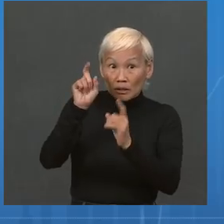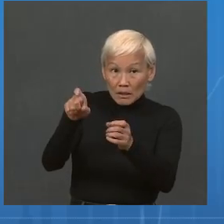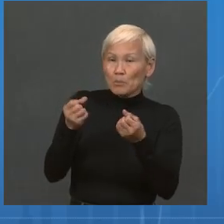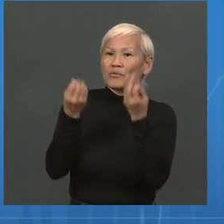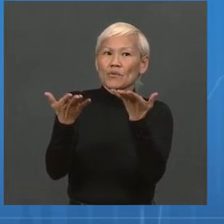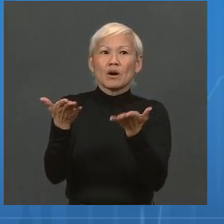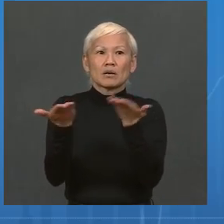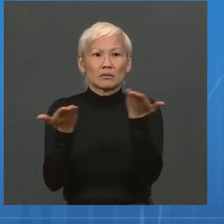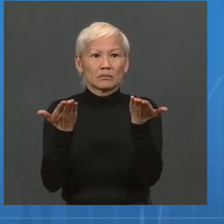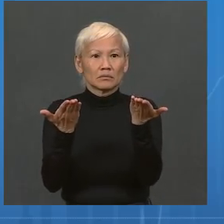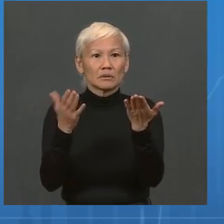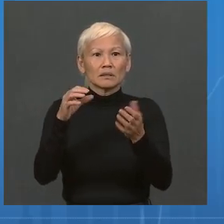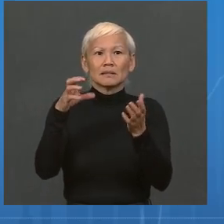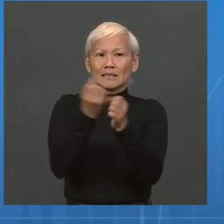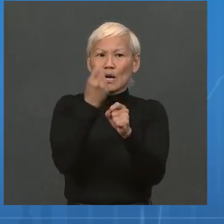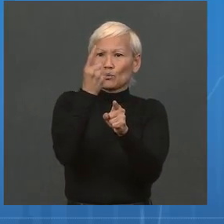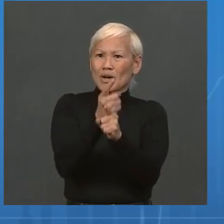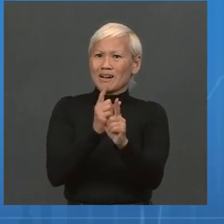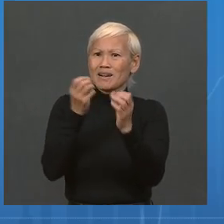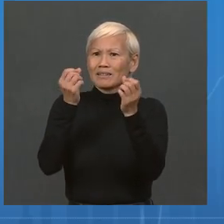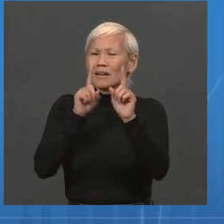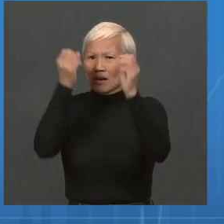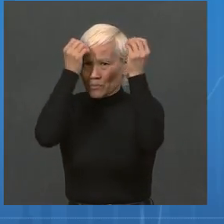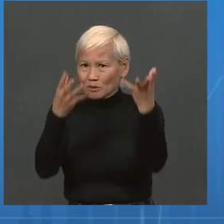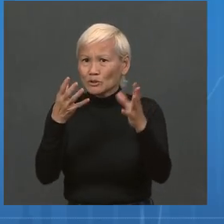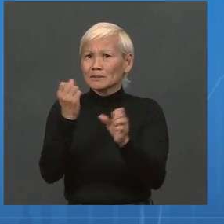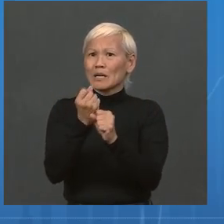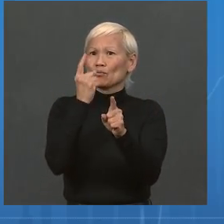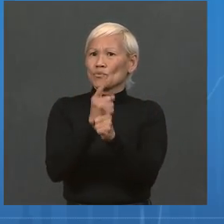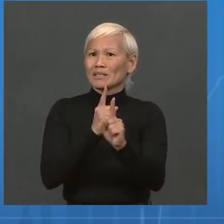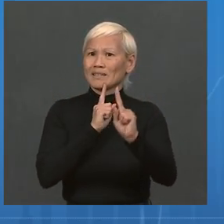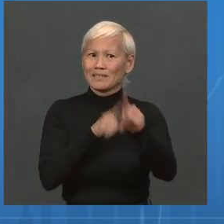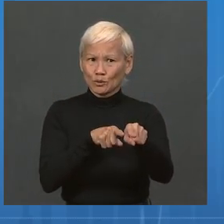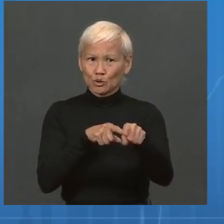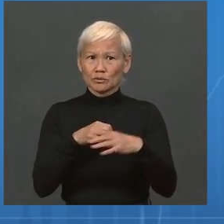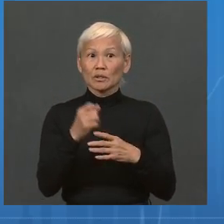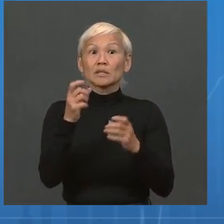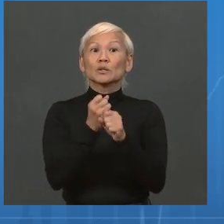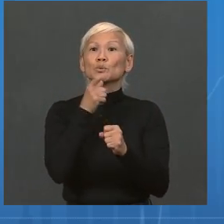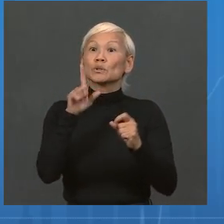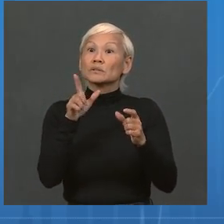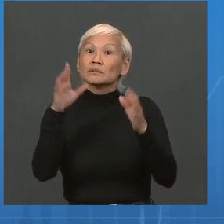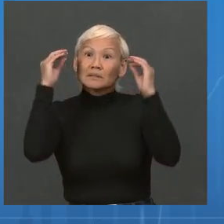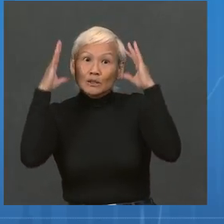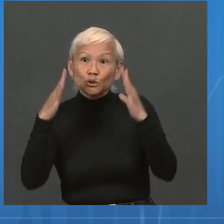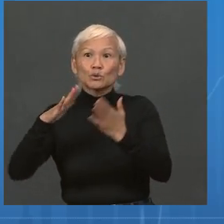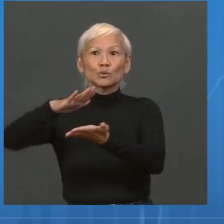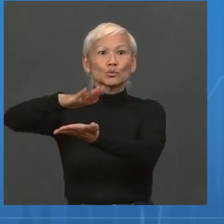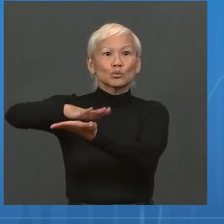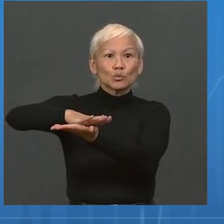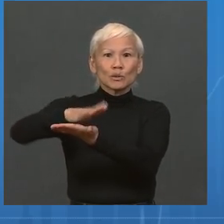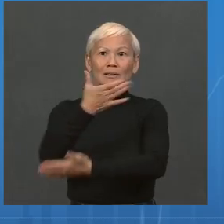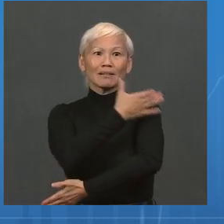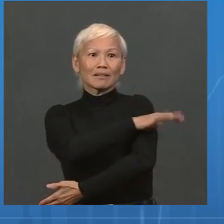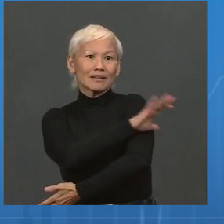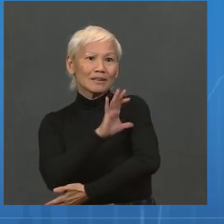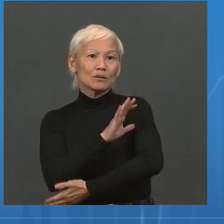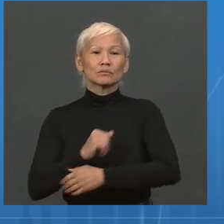with trusted people and organizations. These include educators in schools, clinicians in health centers, and faith leaders in their congregations.